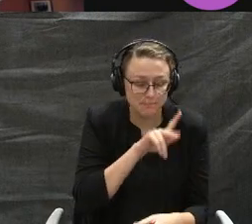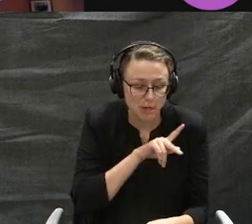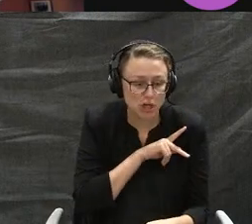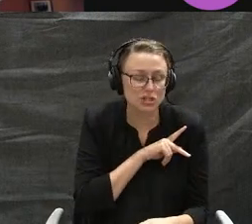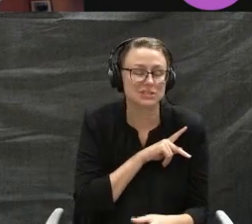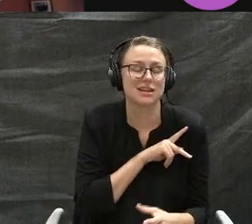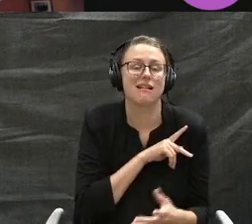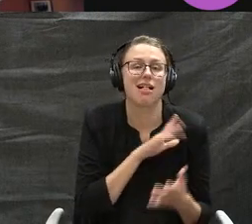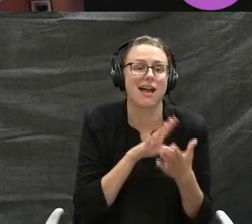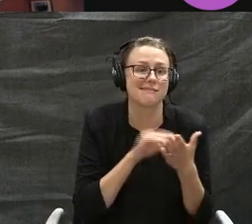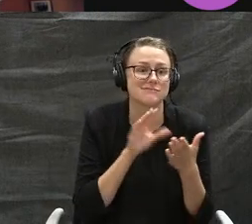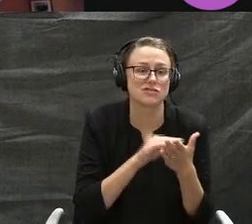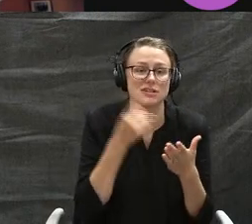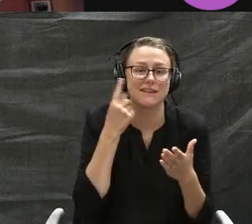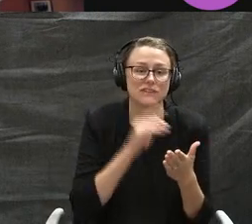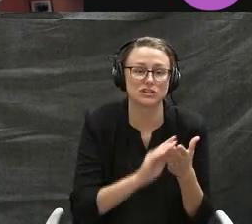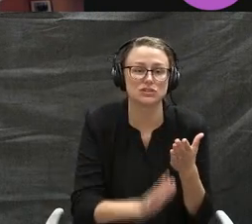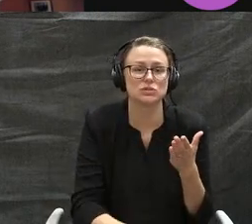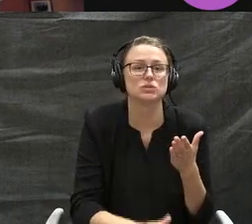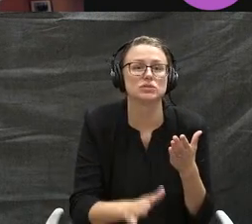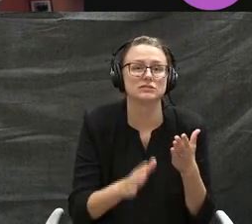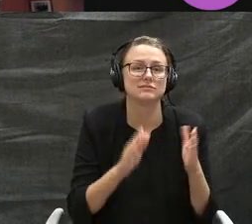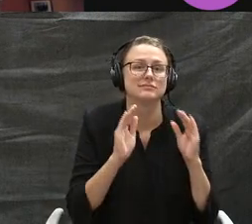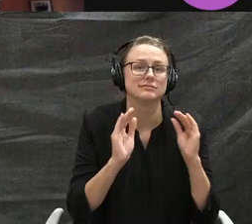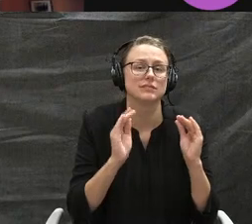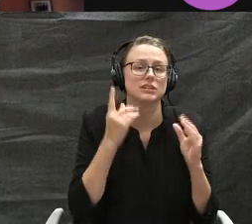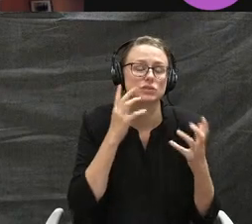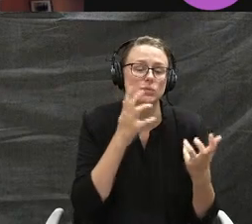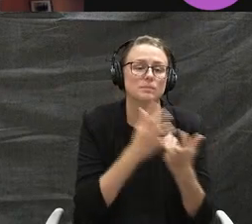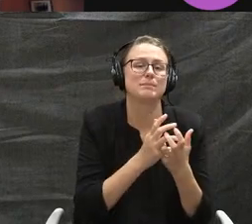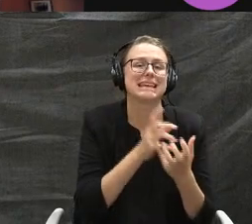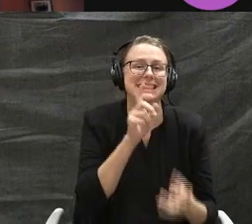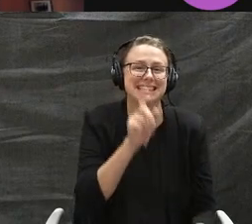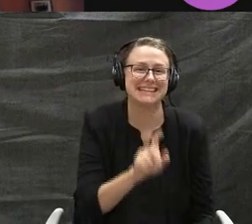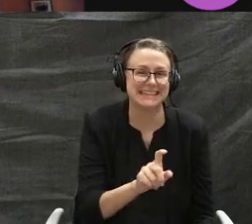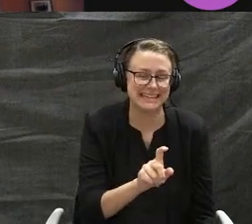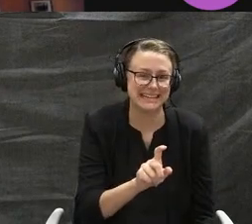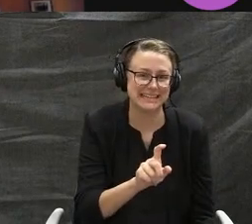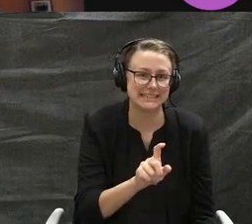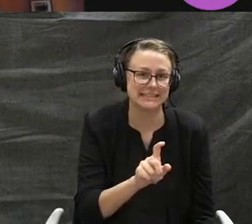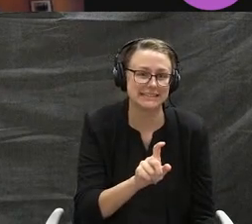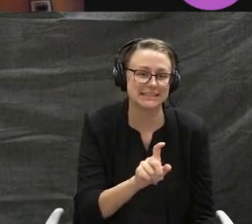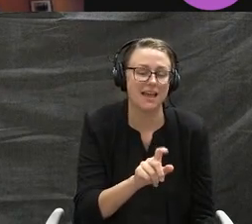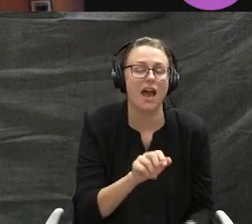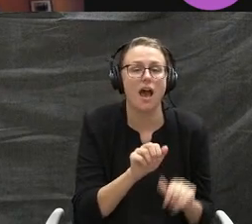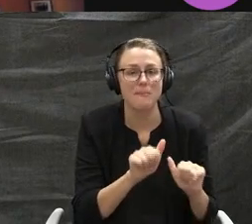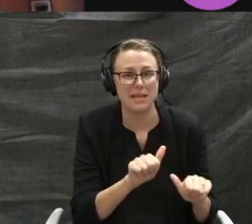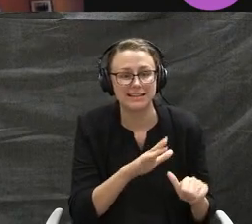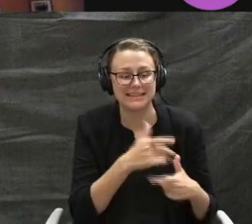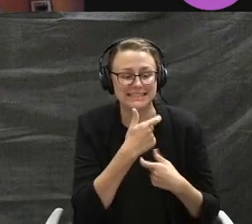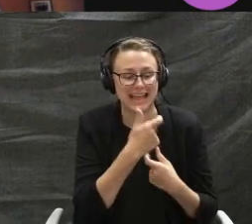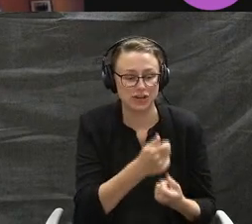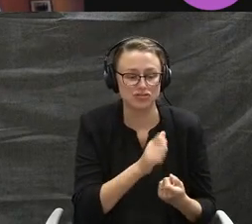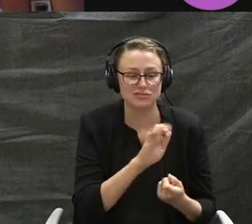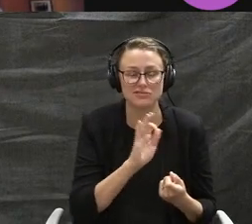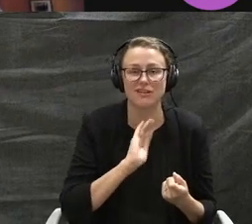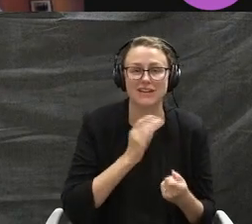continue to develop ways to personalize instructions to meet you need needs and instructions, families and staff.